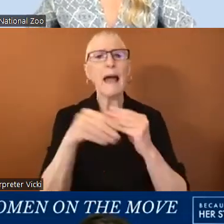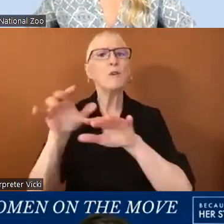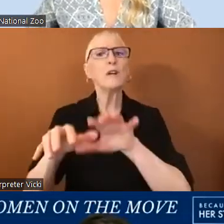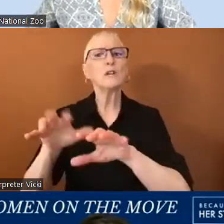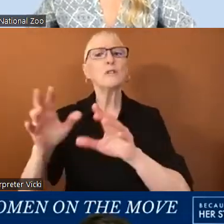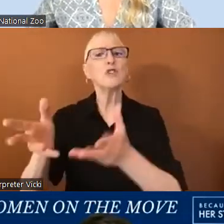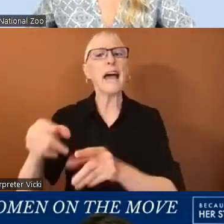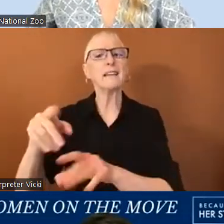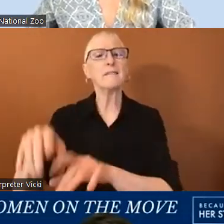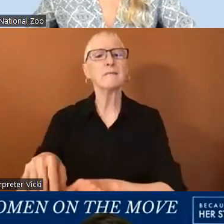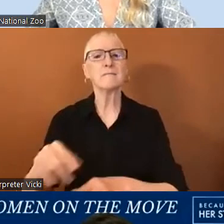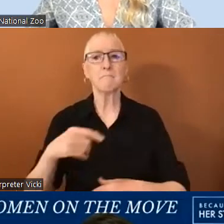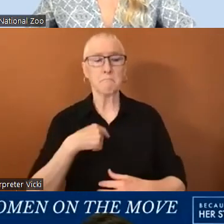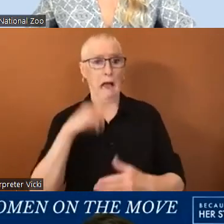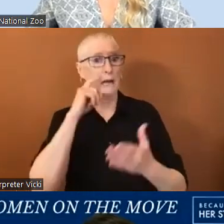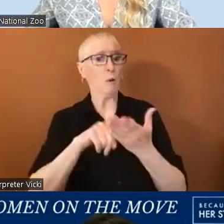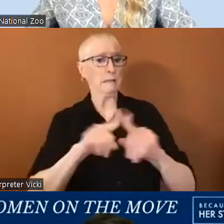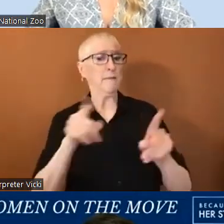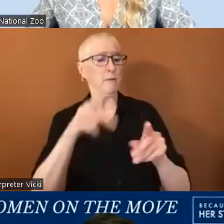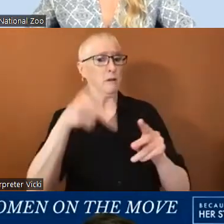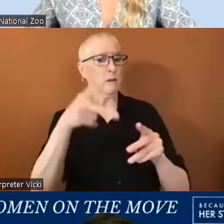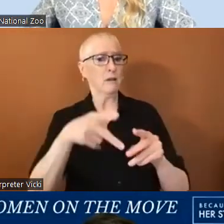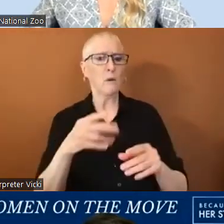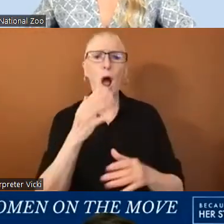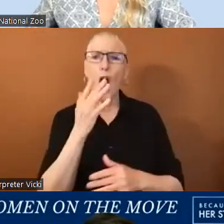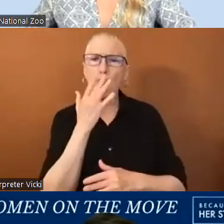I noticed some differences myself, for example the colors are a little bit different.